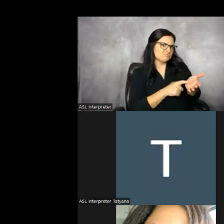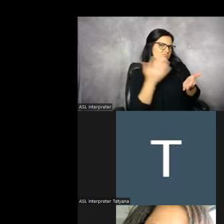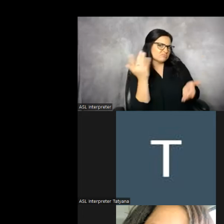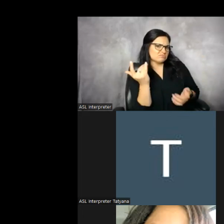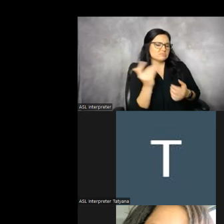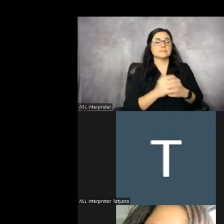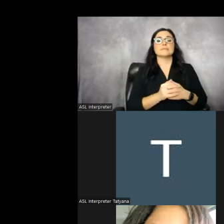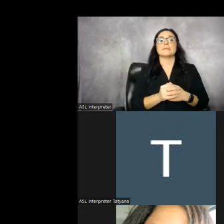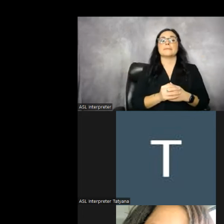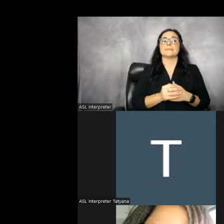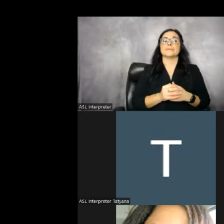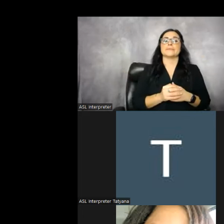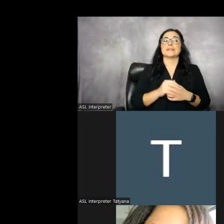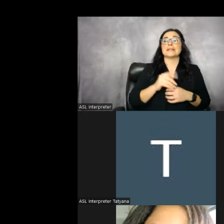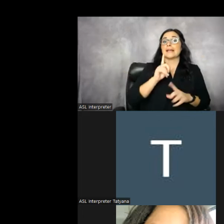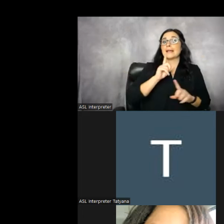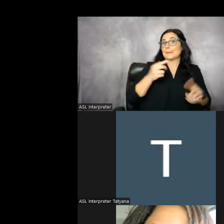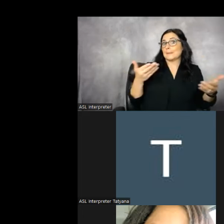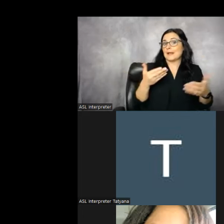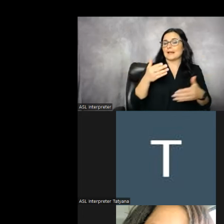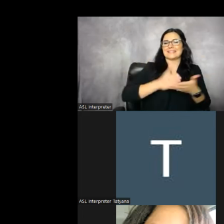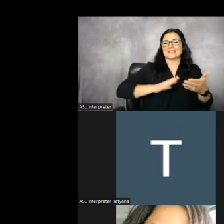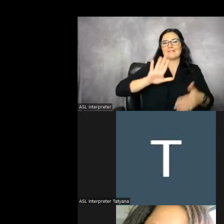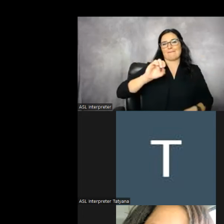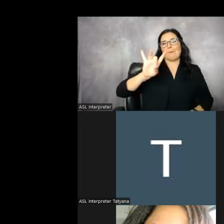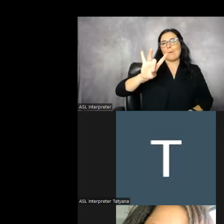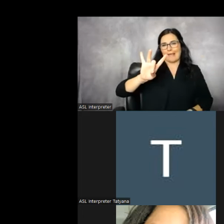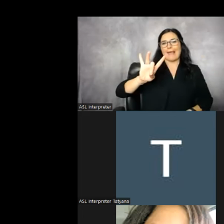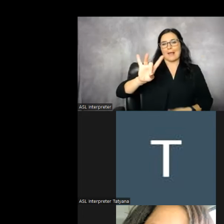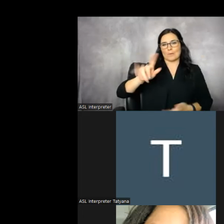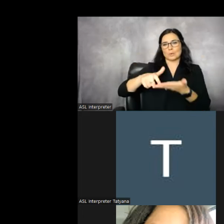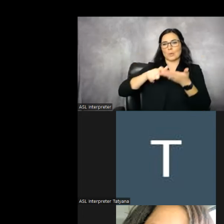So, the answer is Section 508 of the Rehabilitation Act.